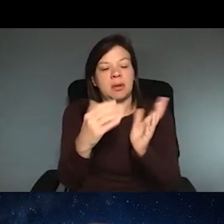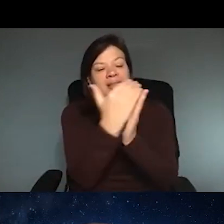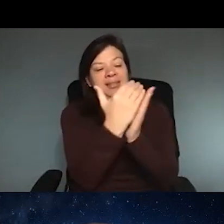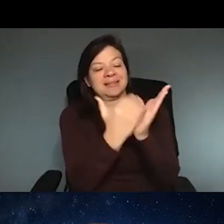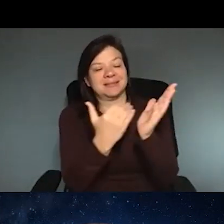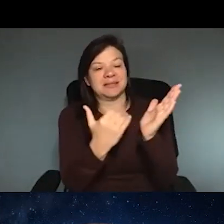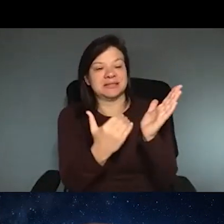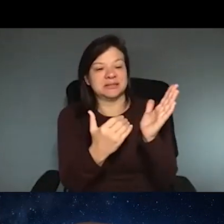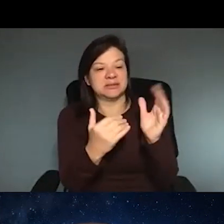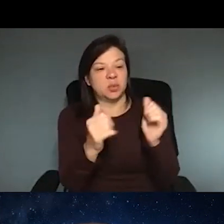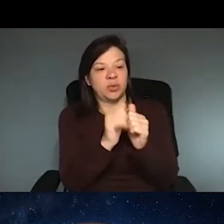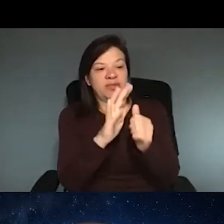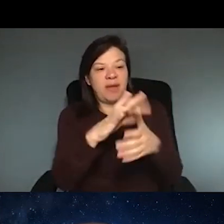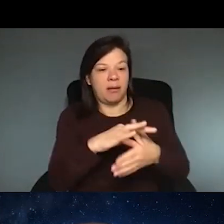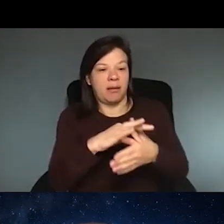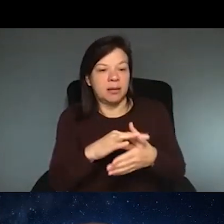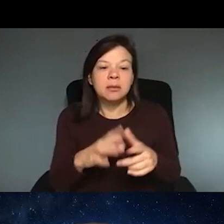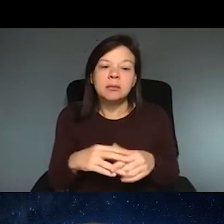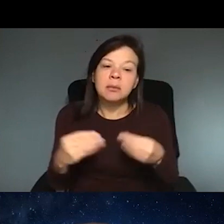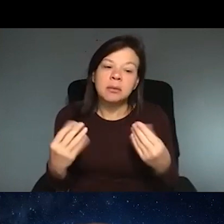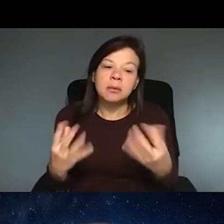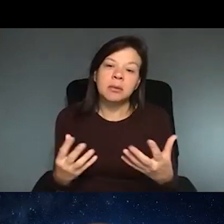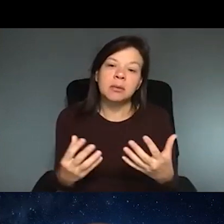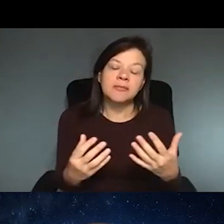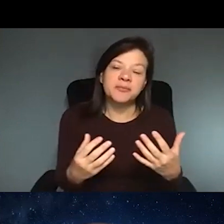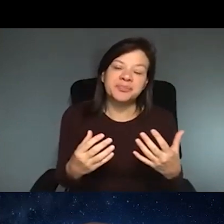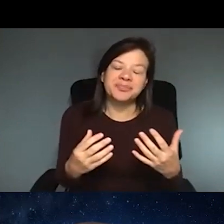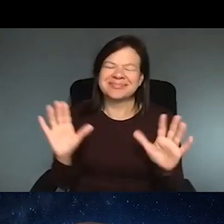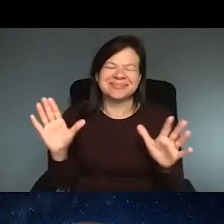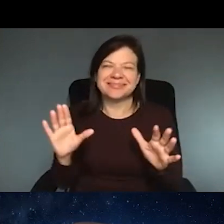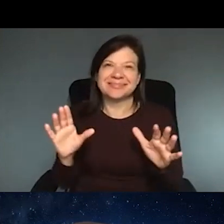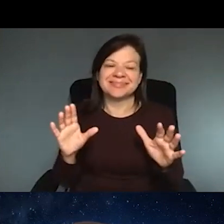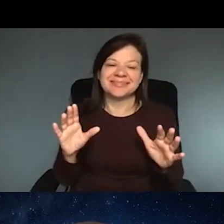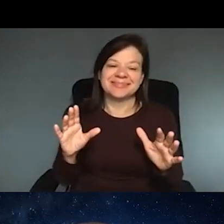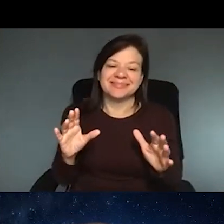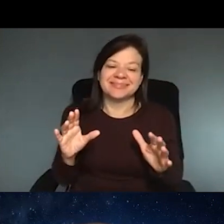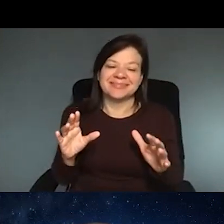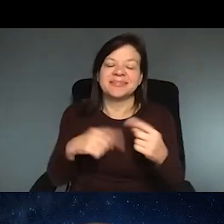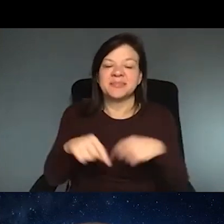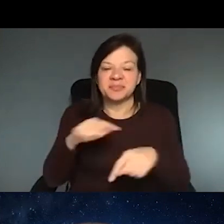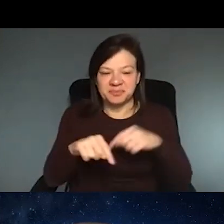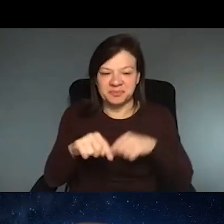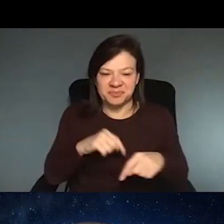YOU CAN GIVE IT TO PEOPLE OR EXCUSE ME, CONTENT ON AN AS-NEED BASIS.